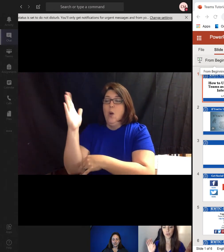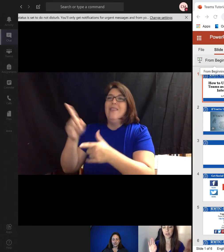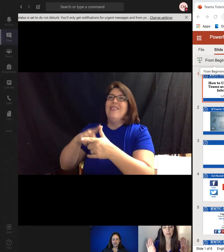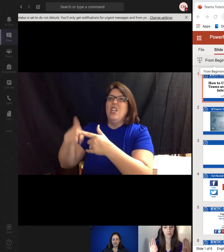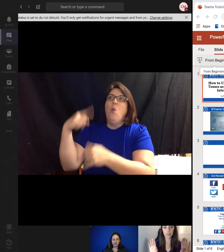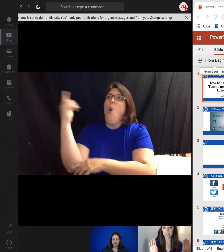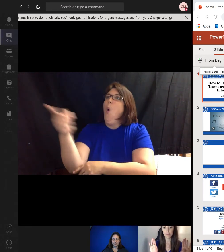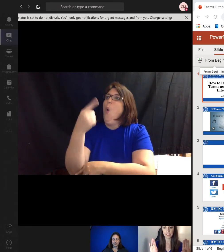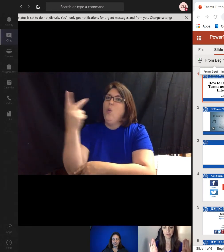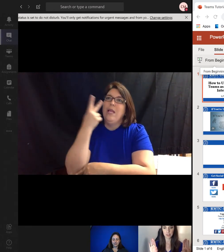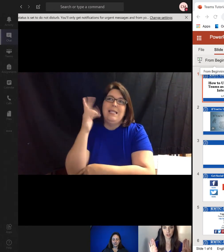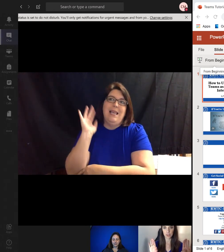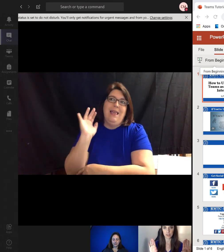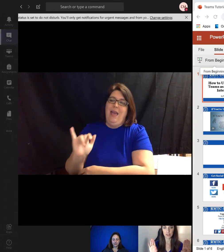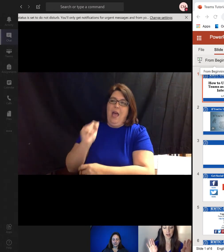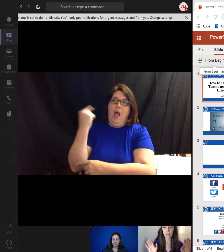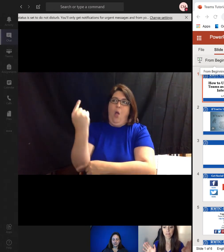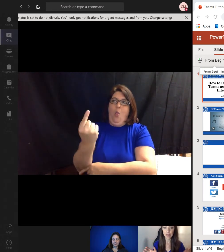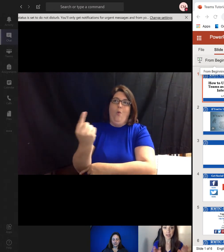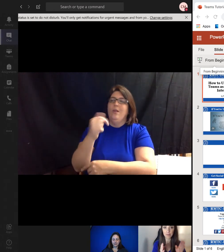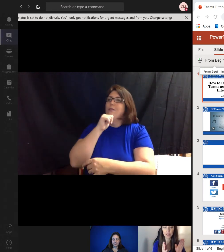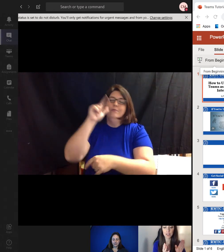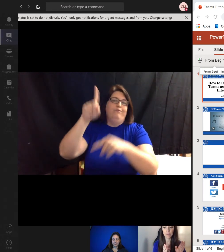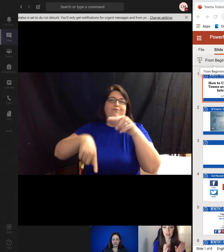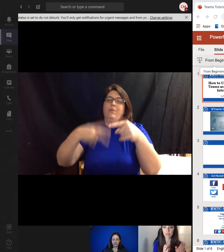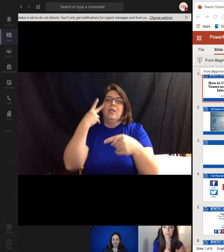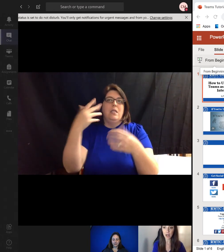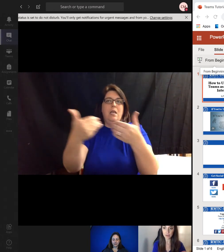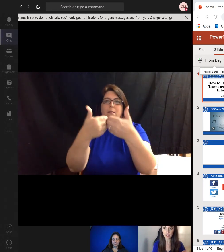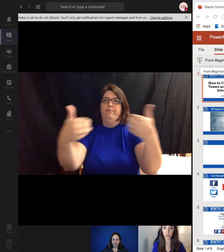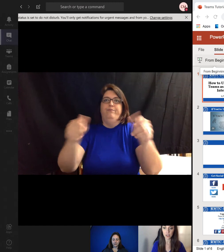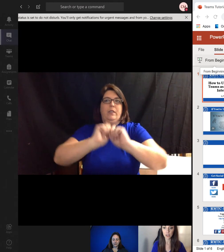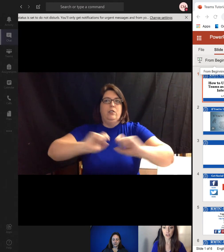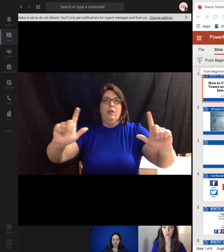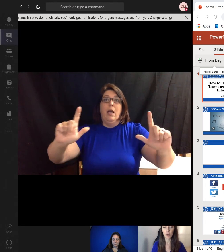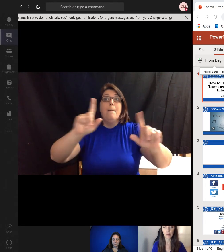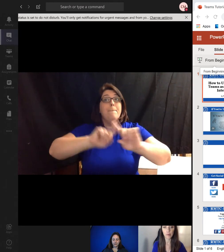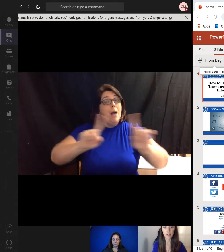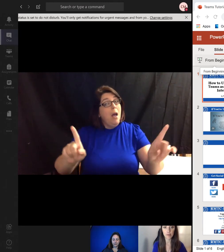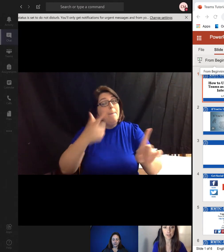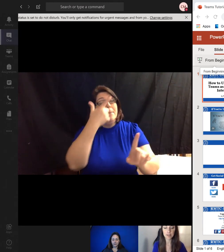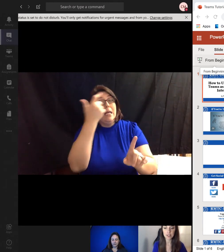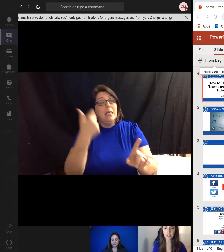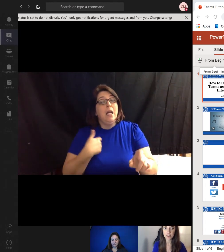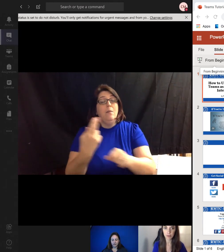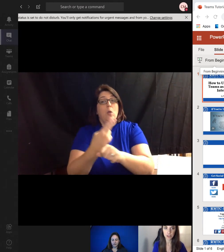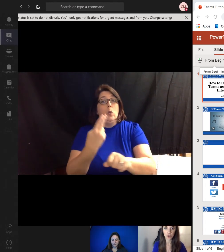You wouldn't be able to see my split screens. But, because I'm in the browser, you'll be able to see the split screen.